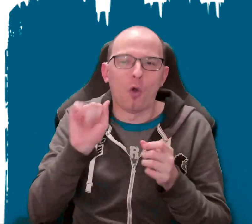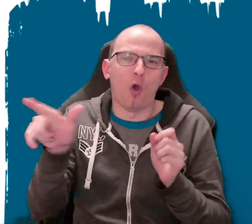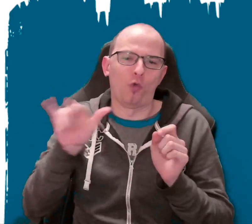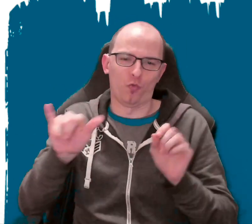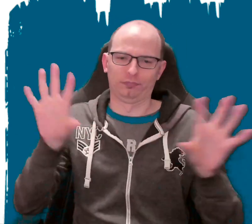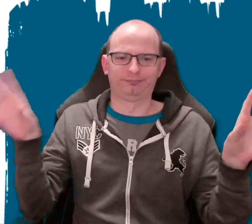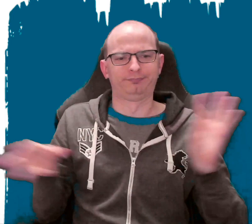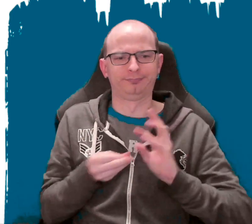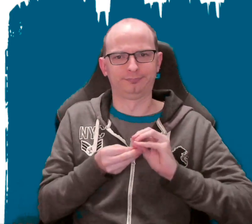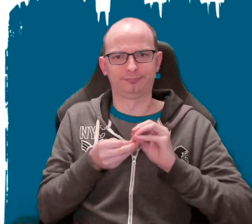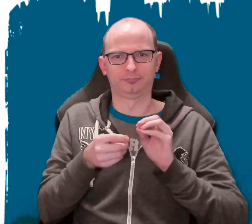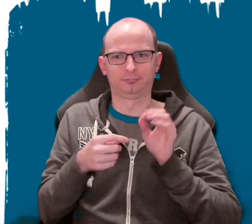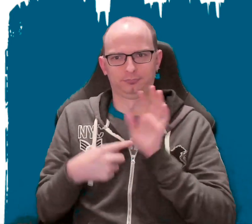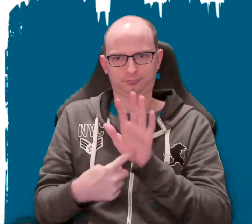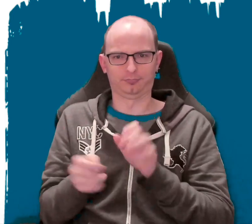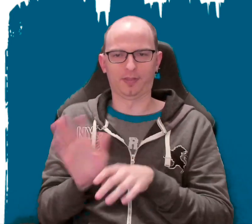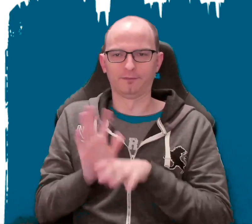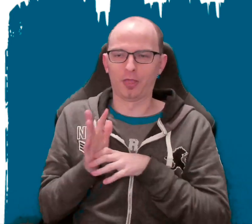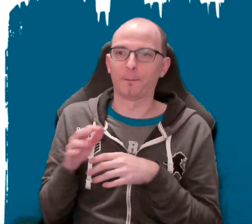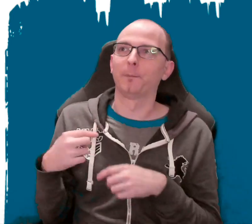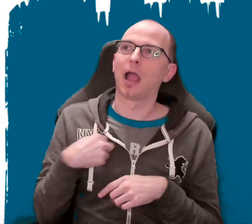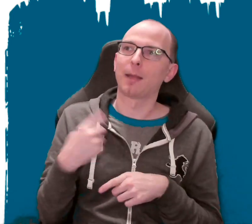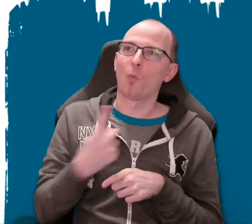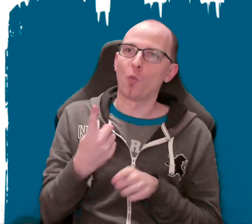Everything that’s involved in the filmmaking process.